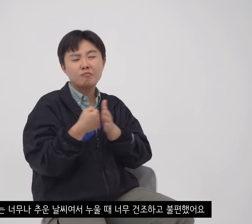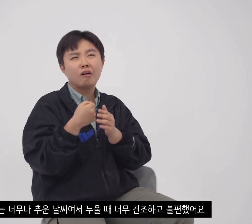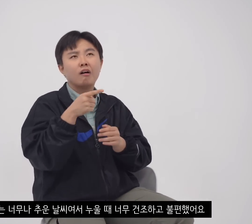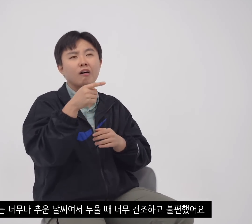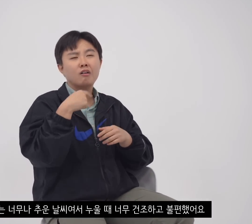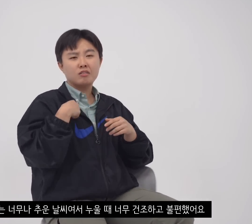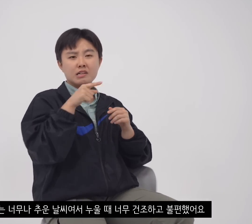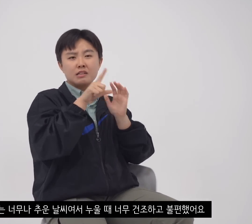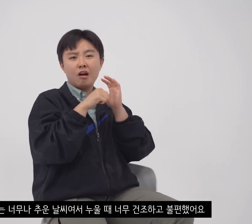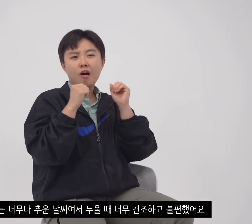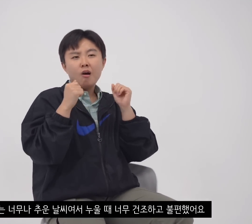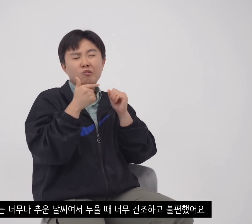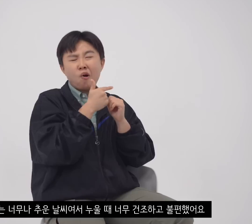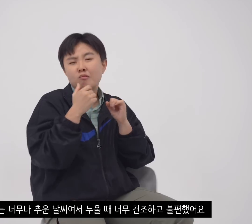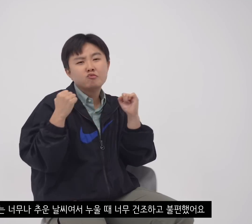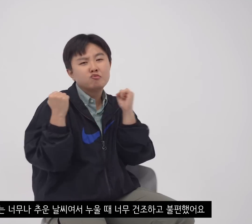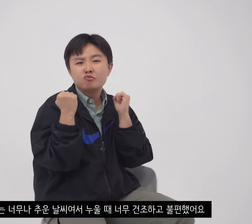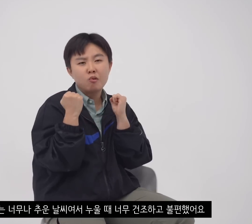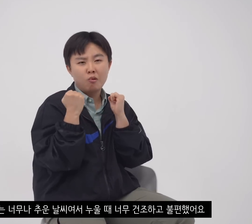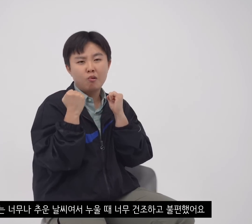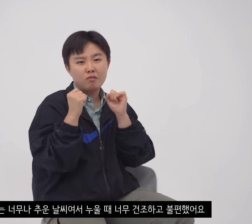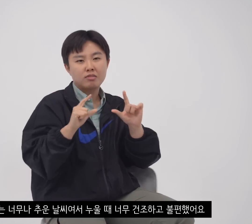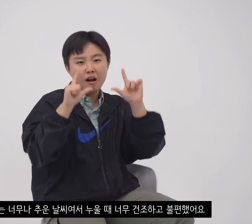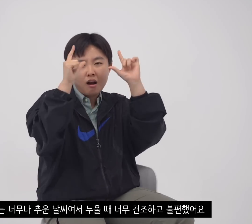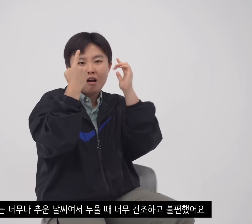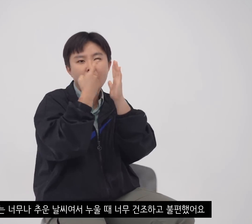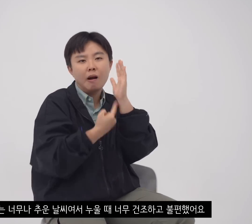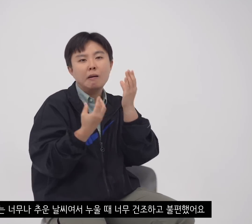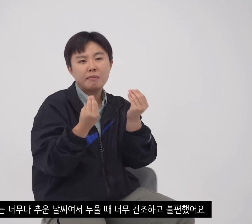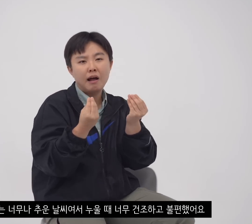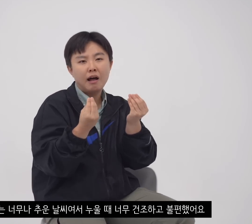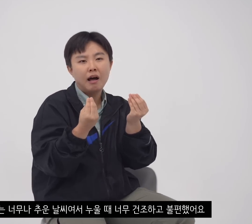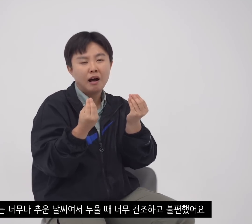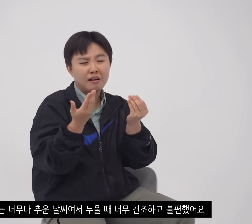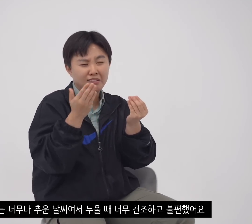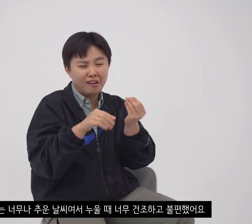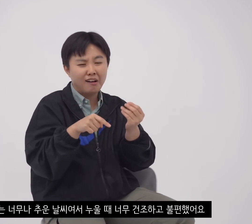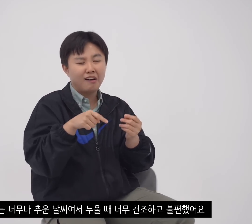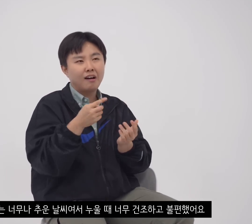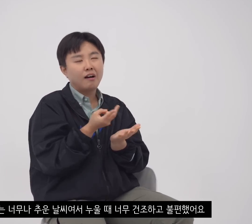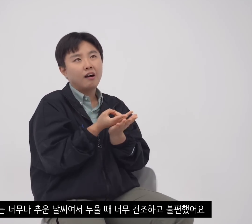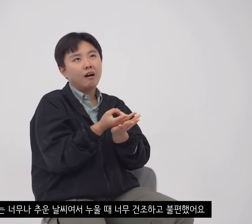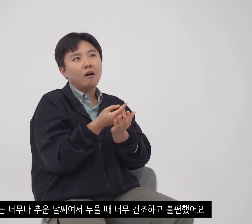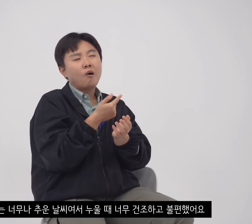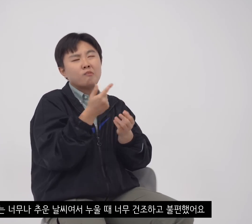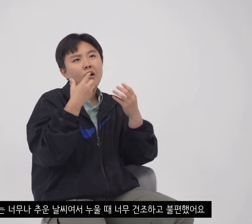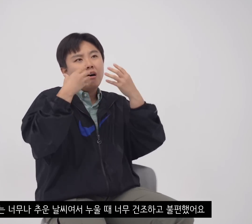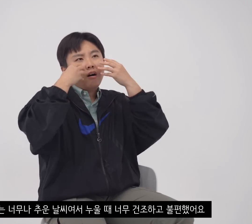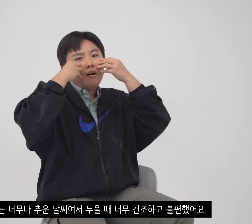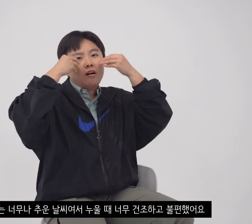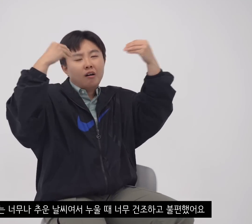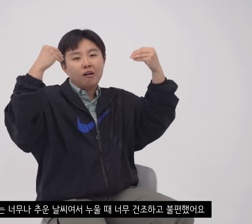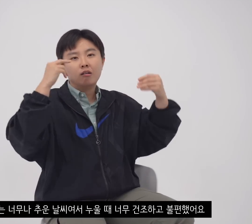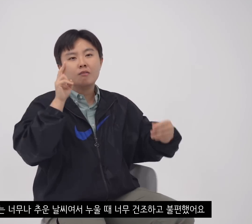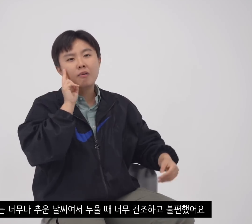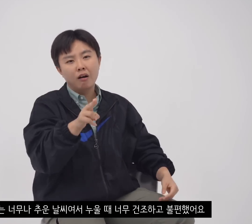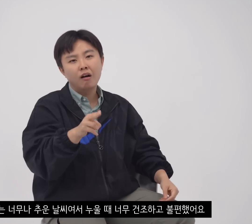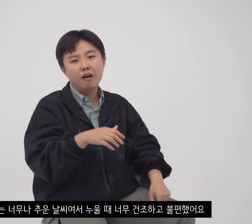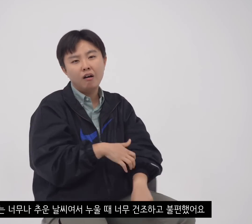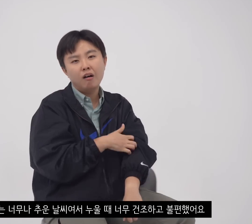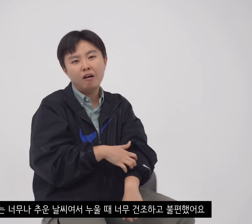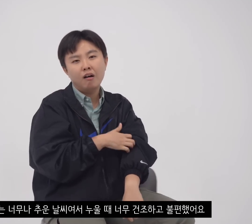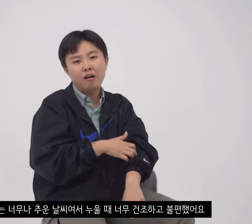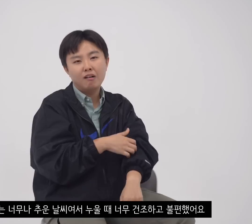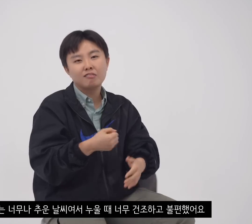It was so cold at the time that it was so dry and uncomfortable when I lay down.